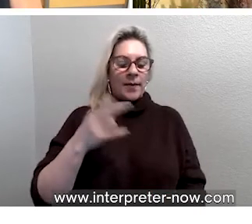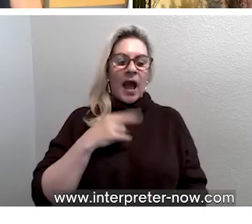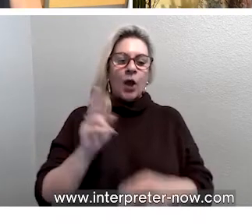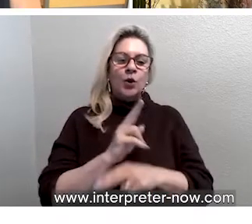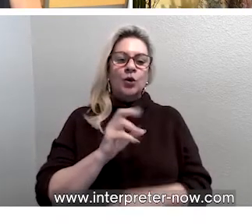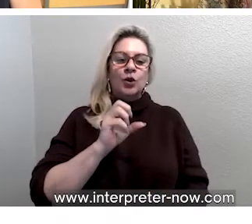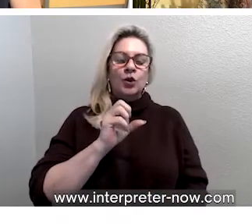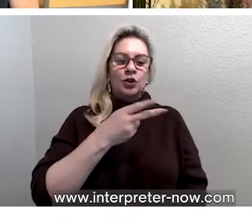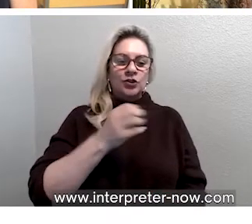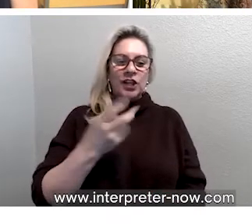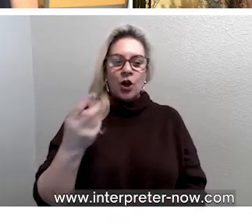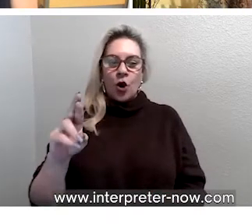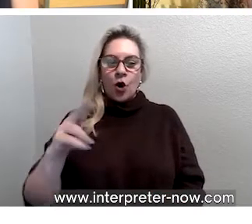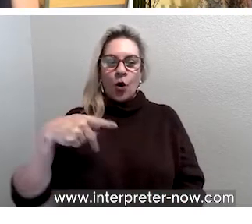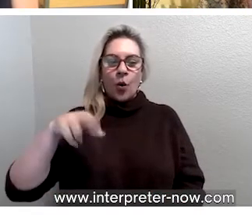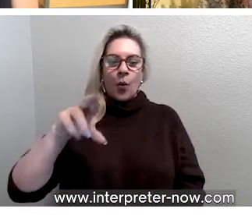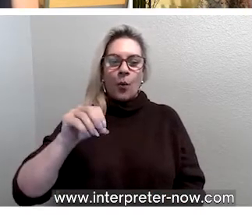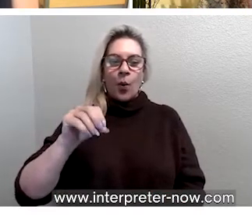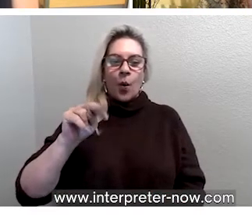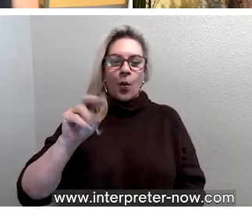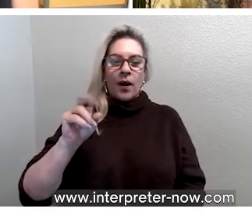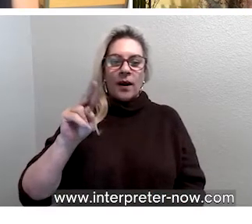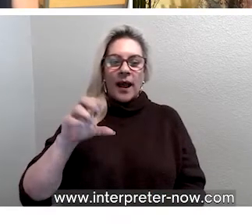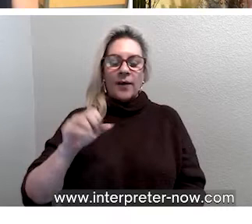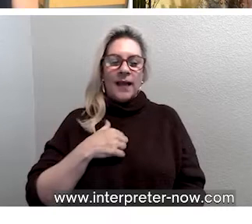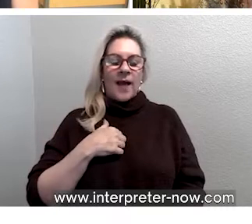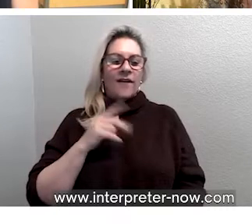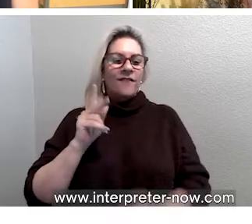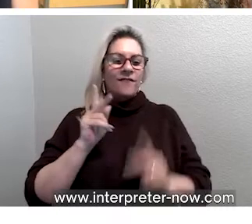I am a very pale-skinned woman.